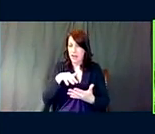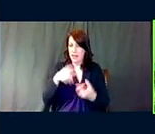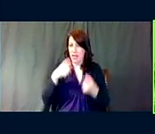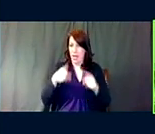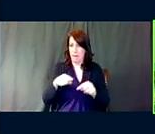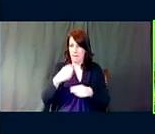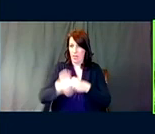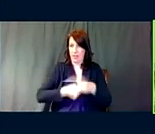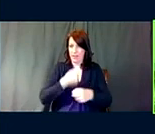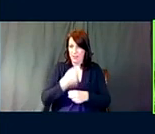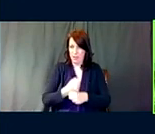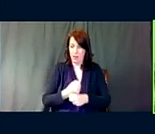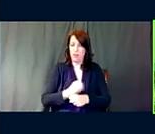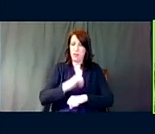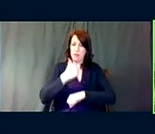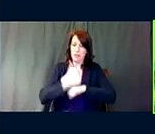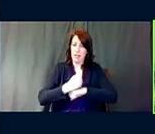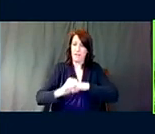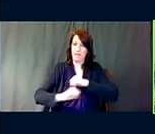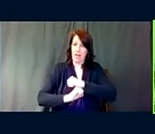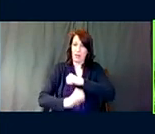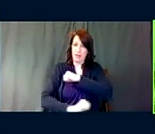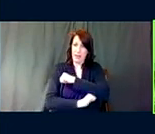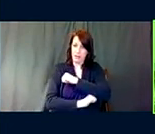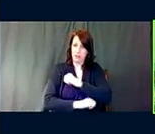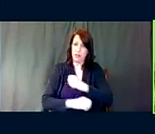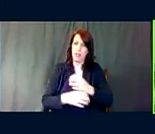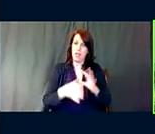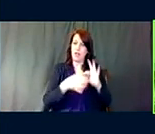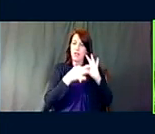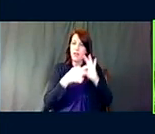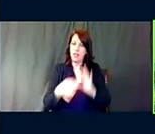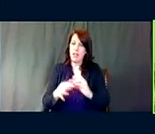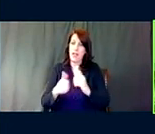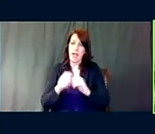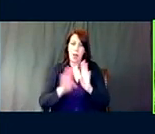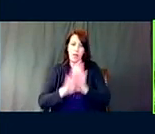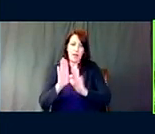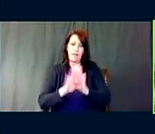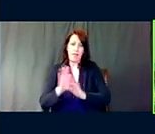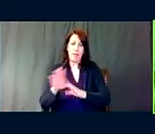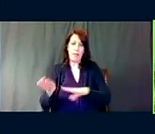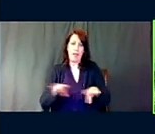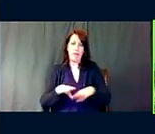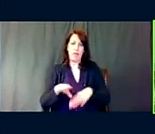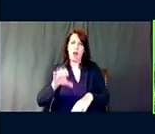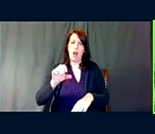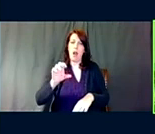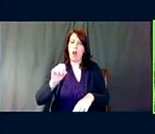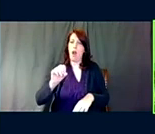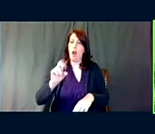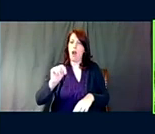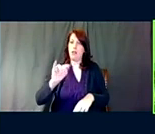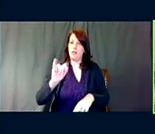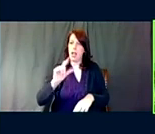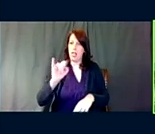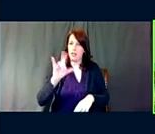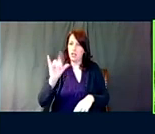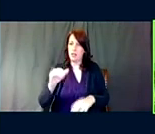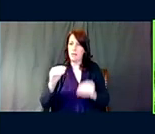ON THIS YEAR TO LAY GROUND WORK AND HOPEFULLY HELP FOR MAP